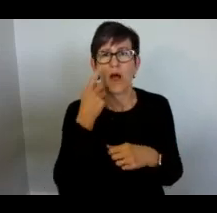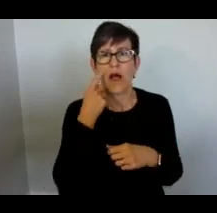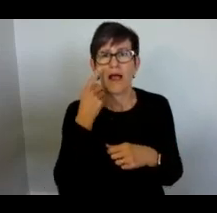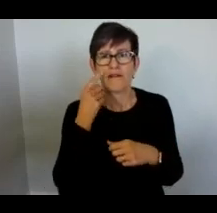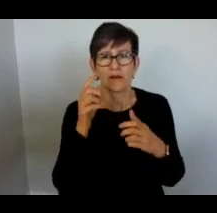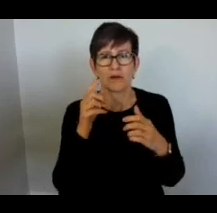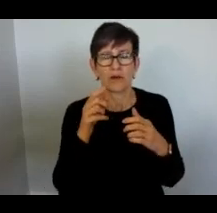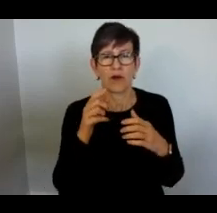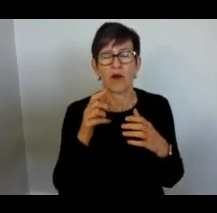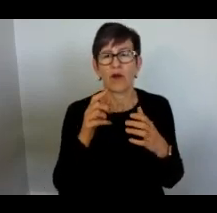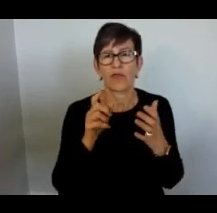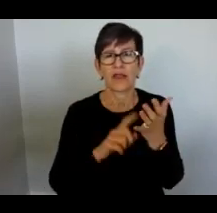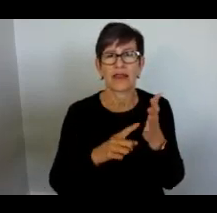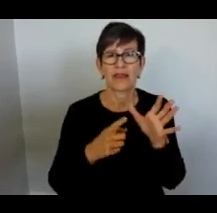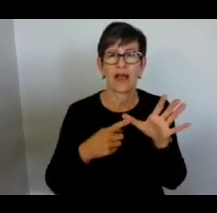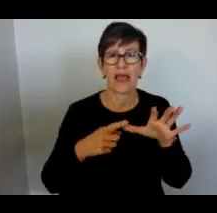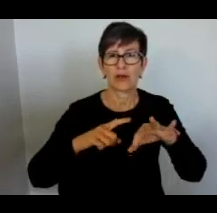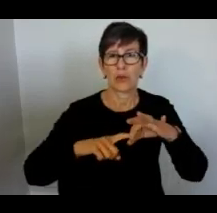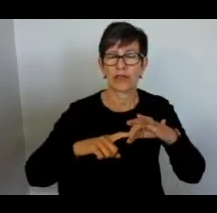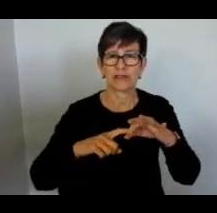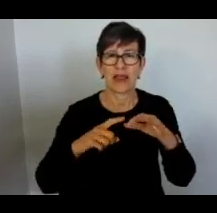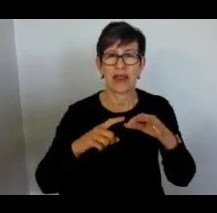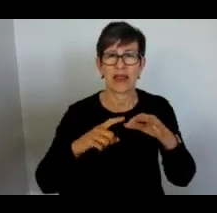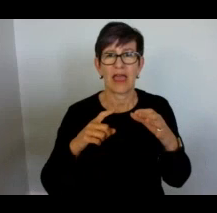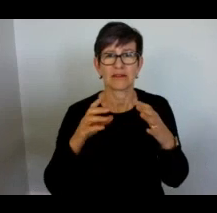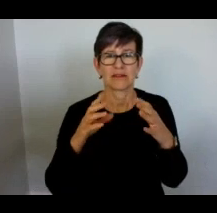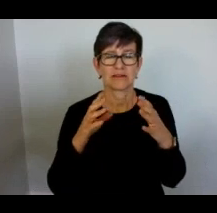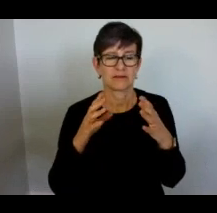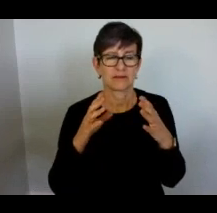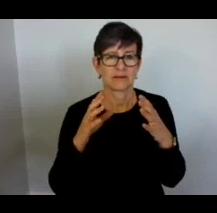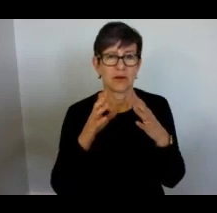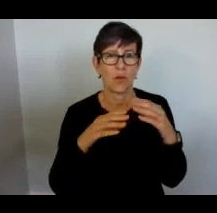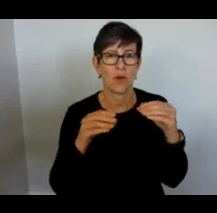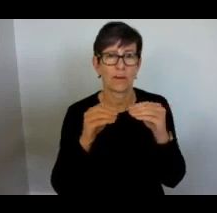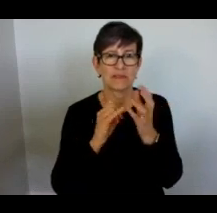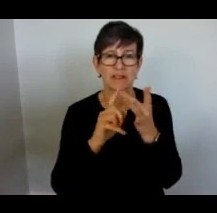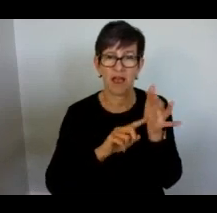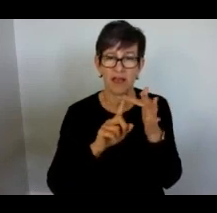website then you'll be able to see our child protection program for this month. Thank you